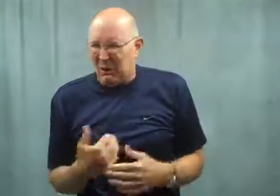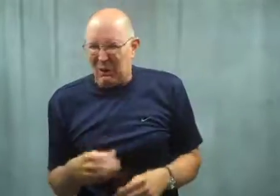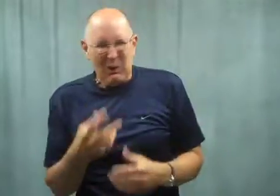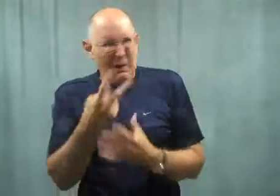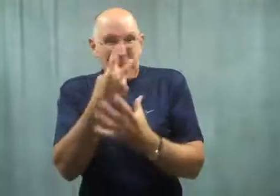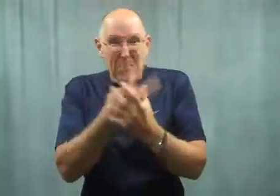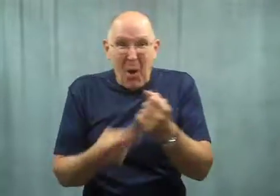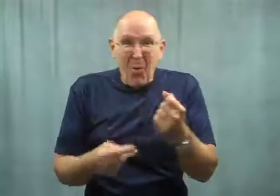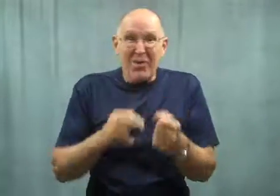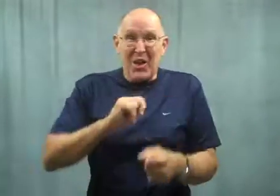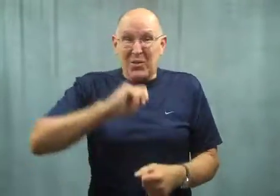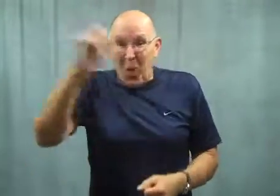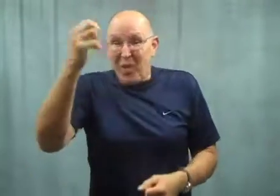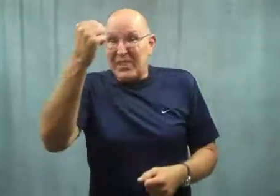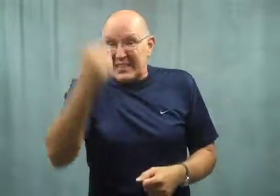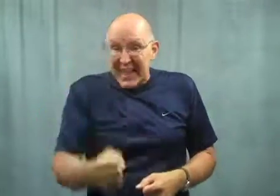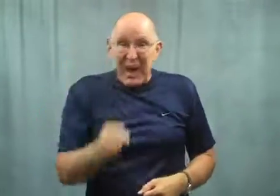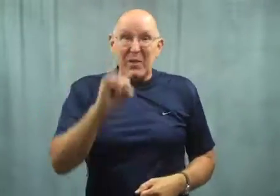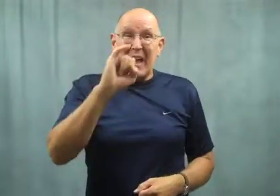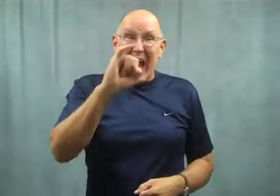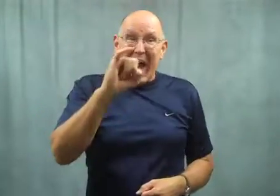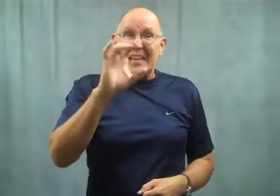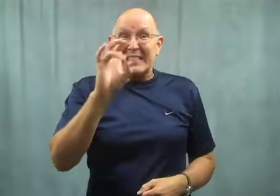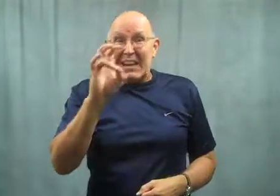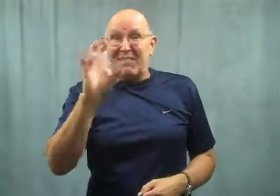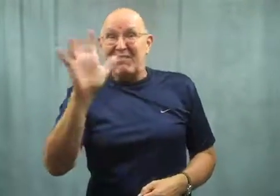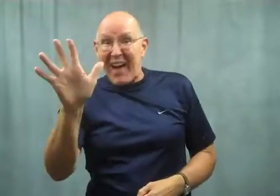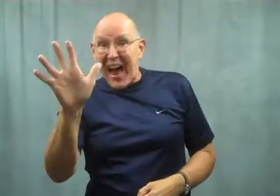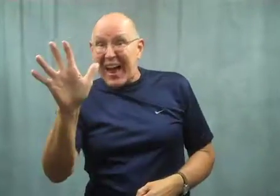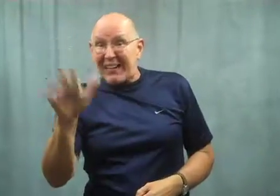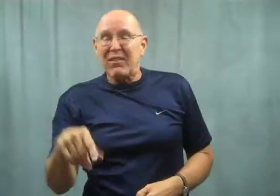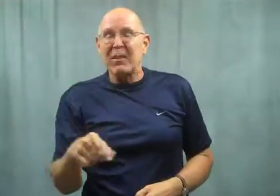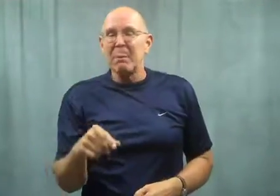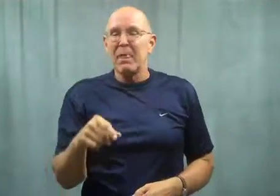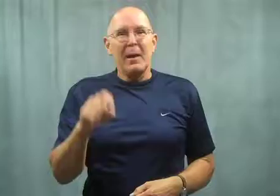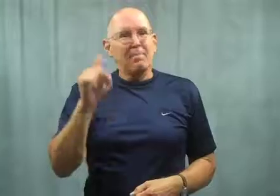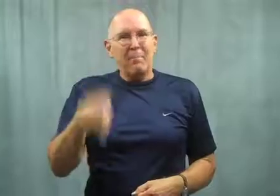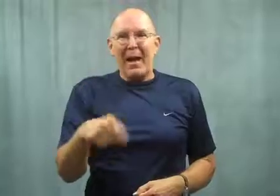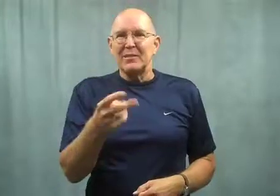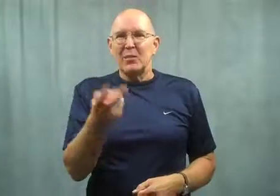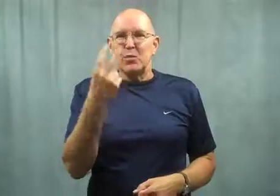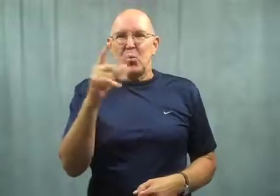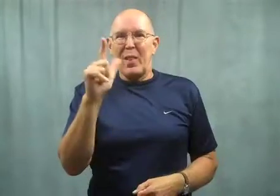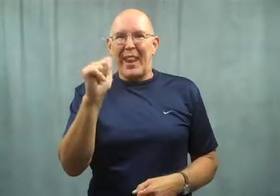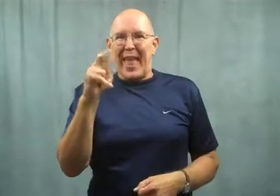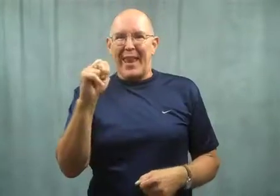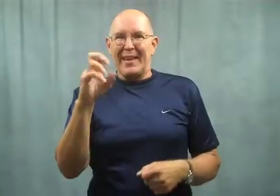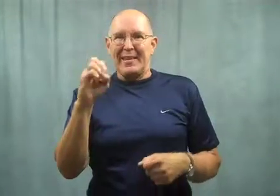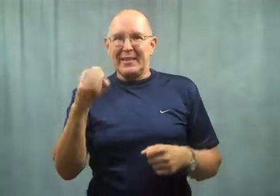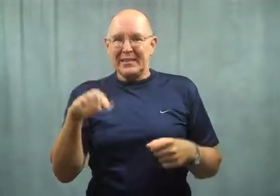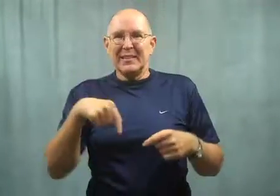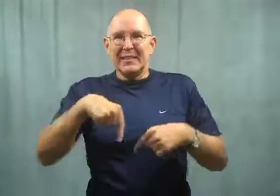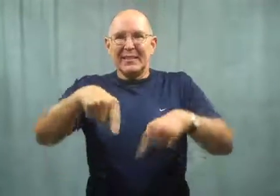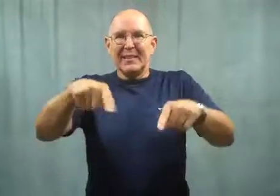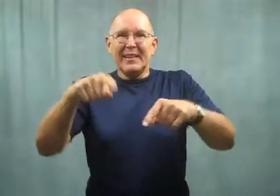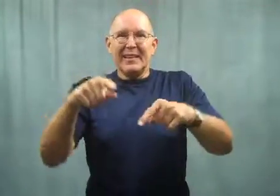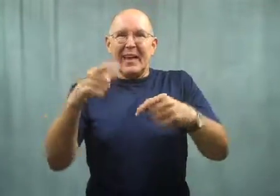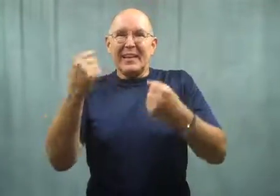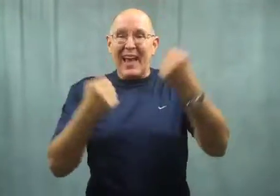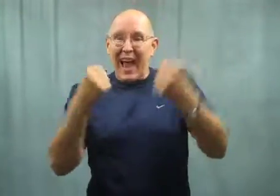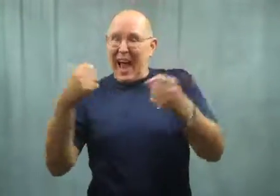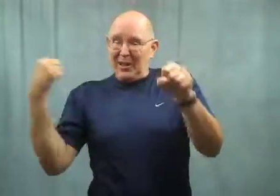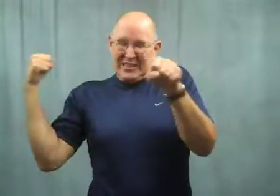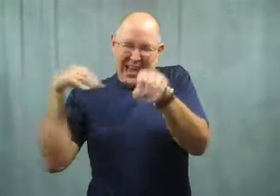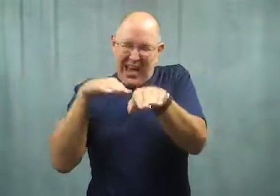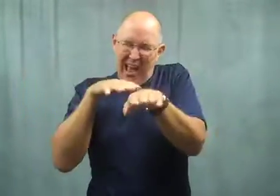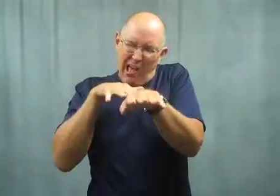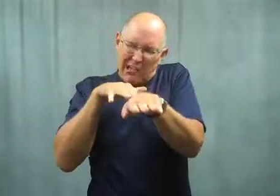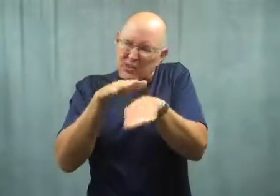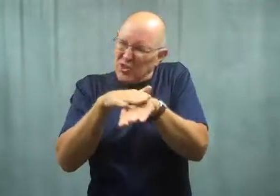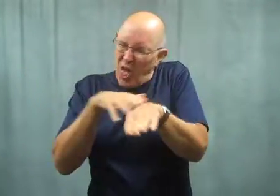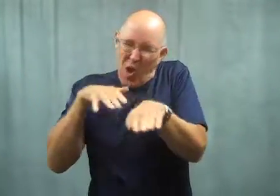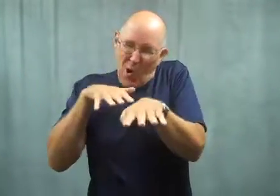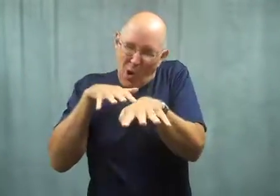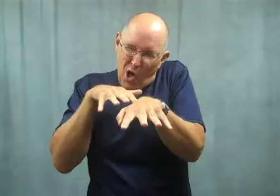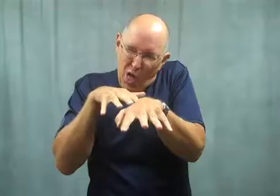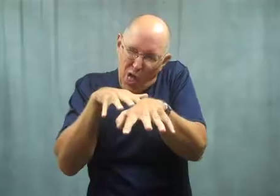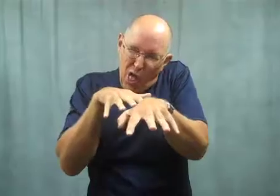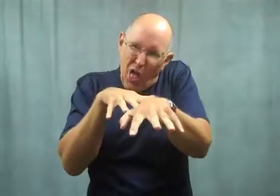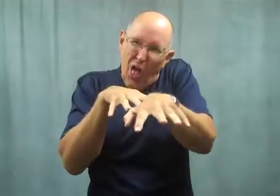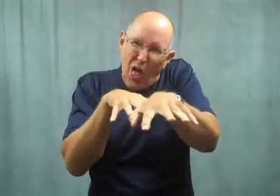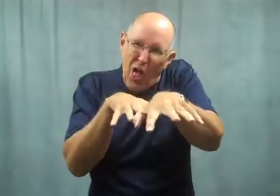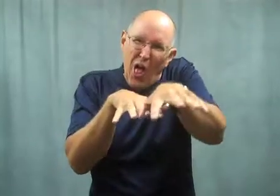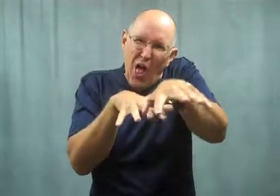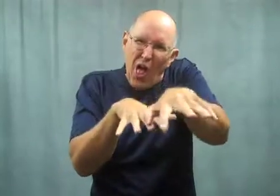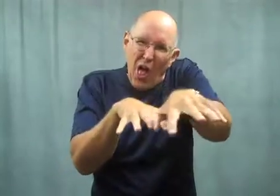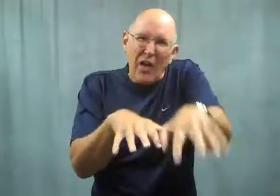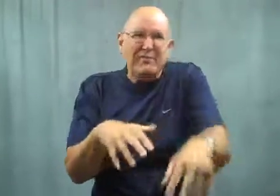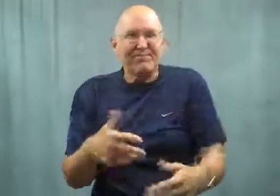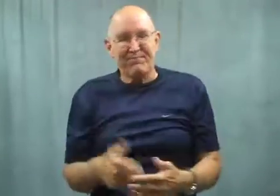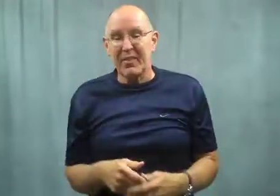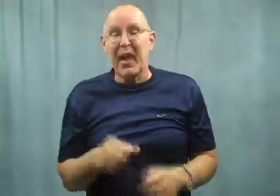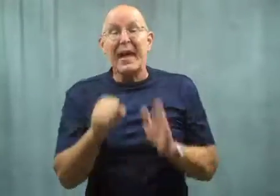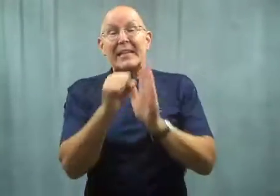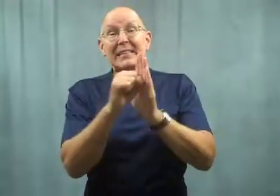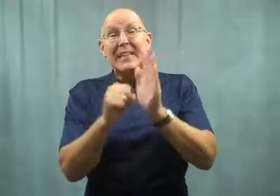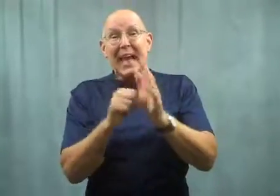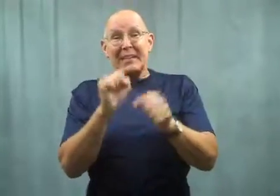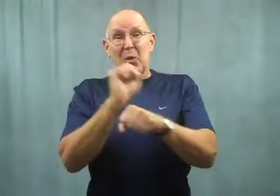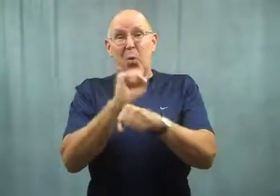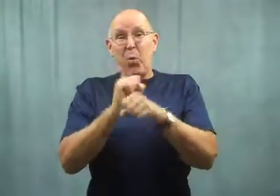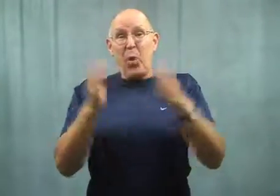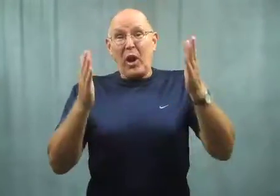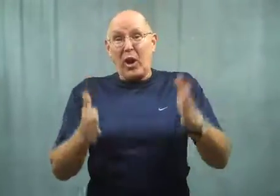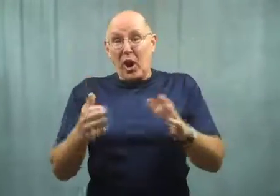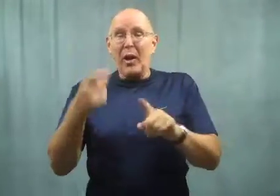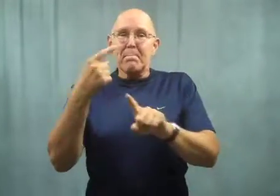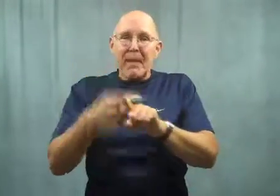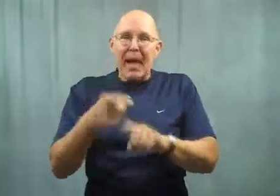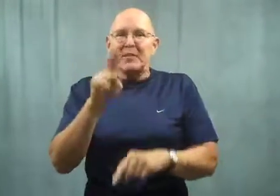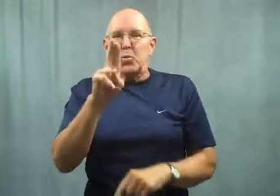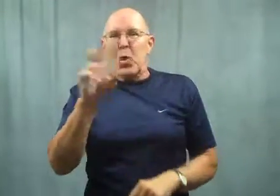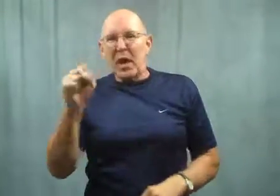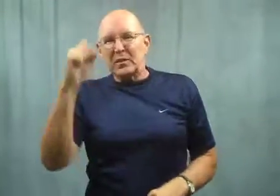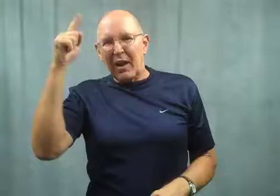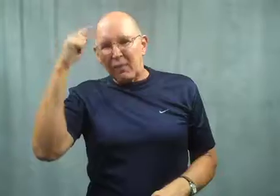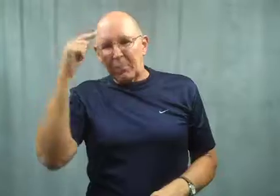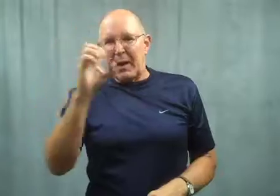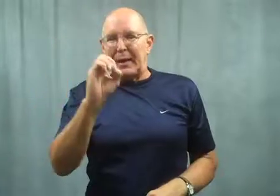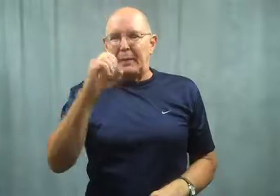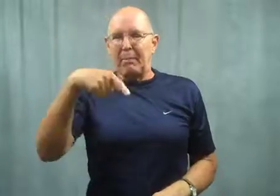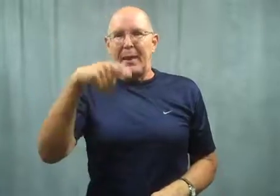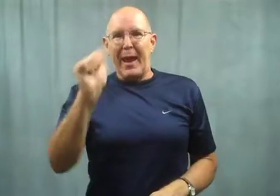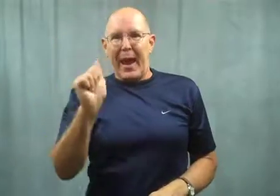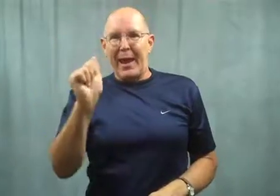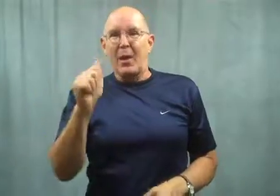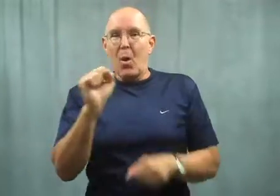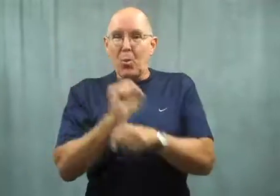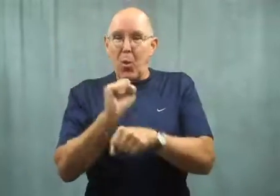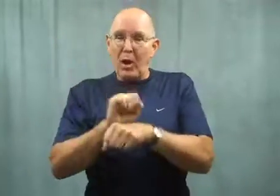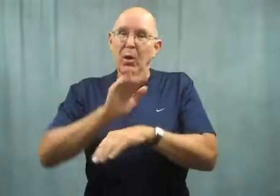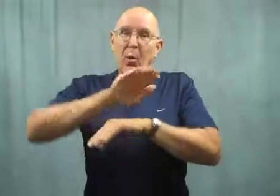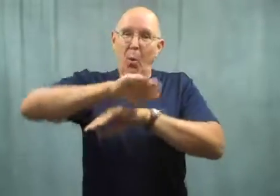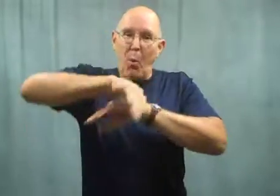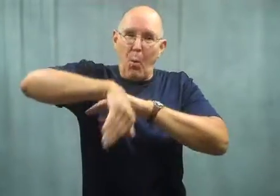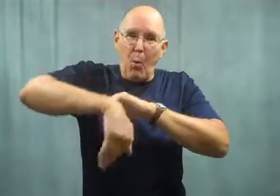Both north and southbound I-75 were down to two lanes, causing backups.